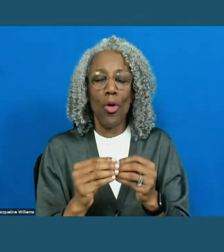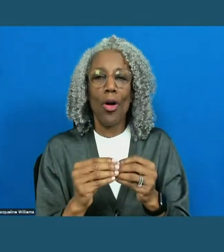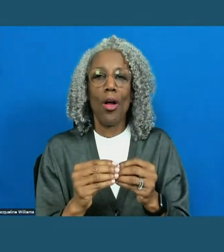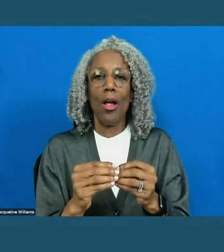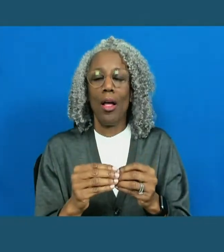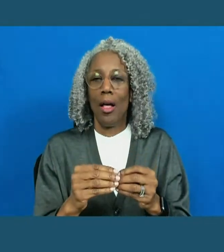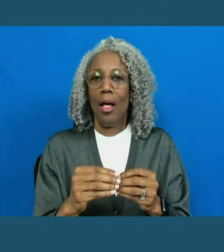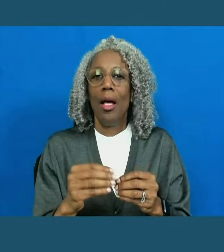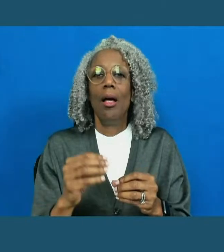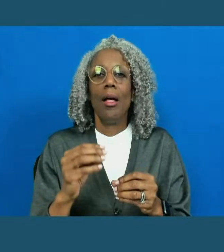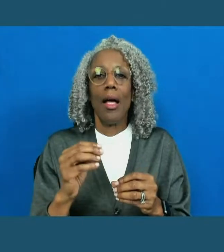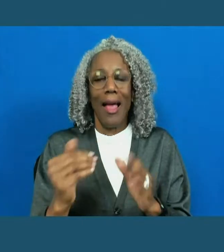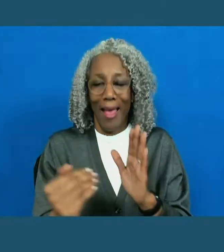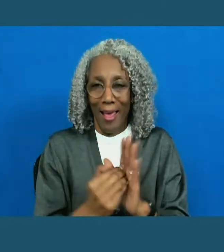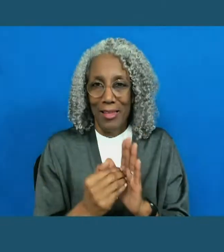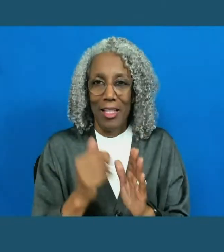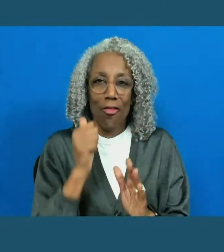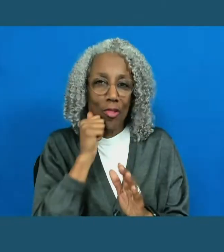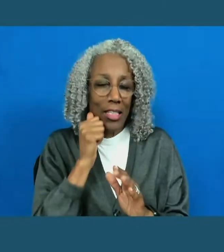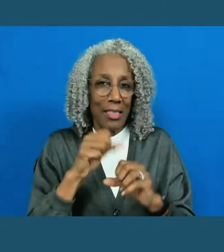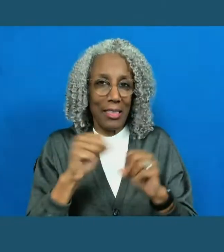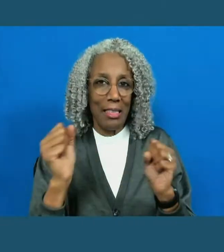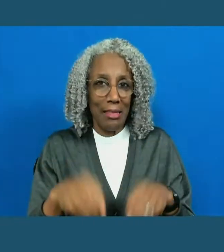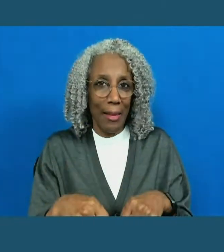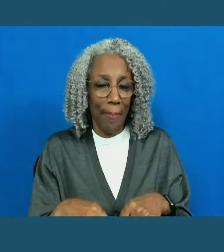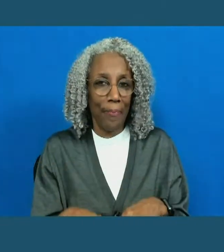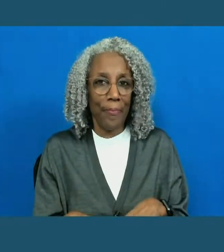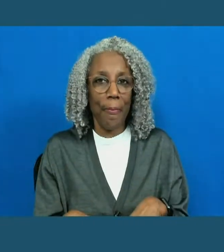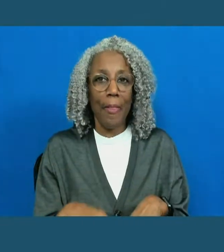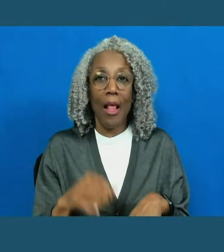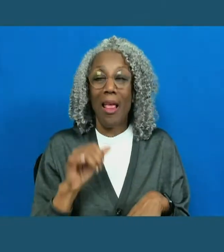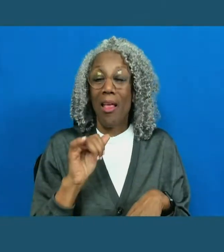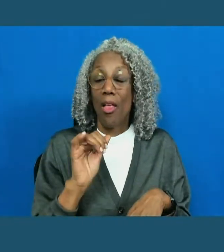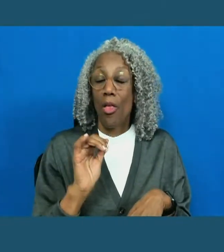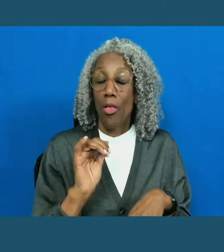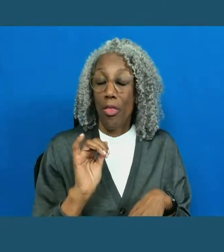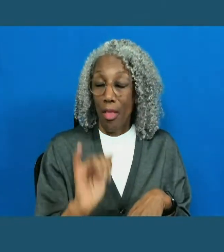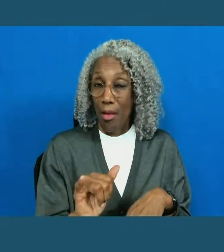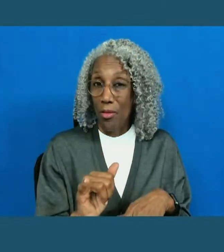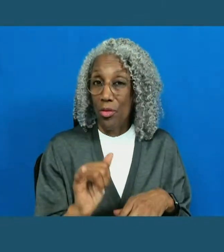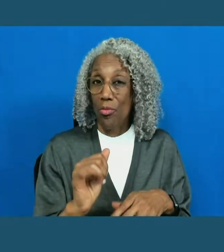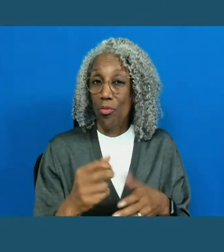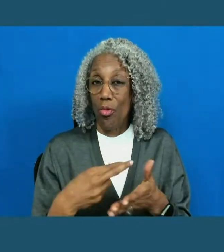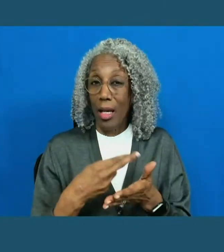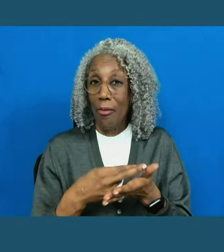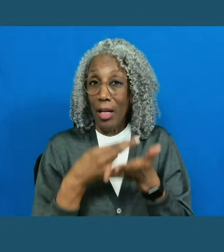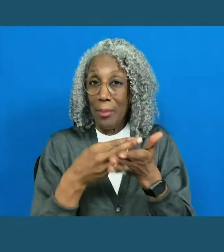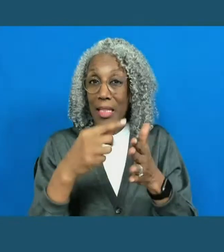responsive and anti racist system. Because this this was